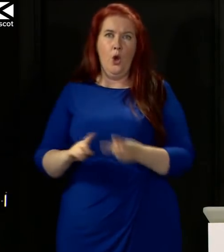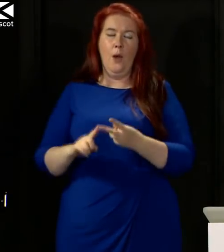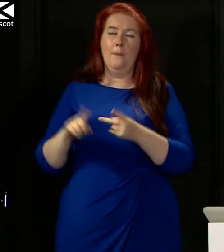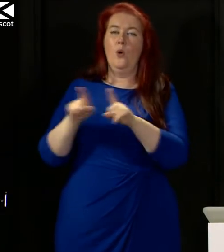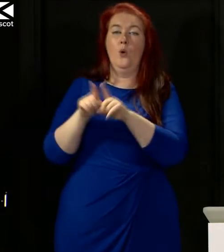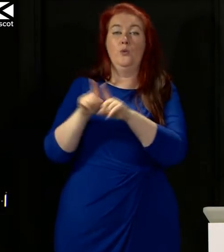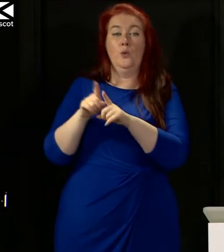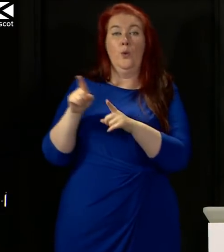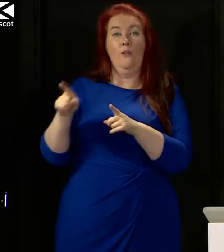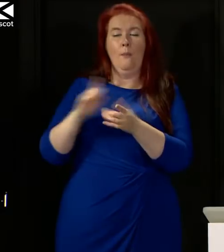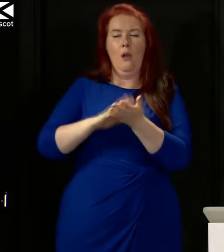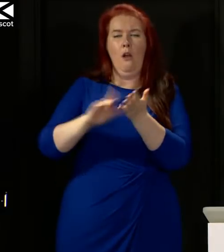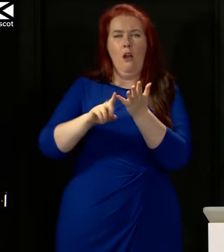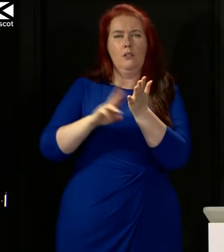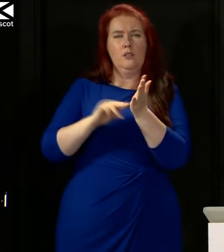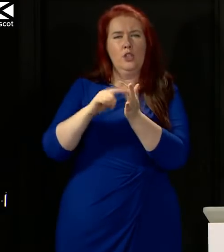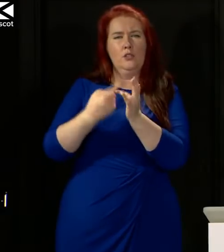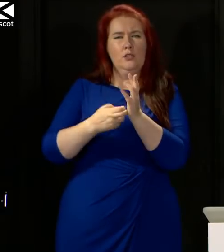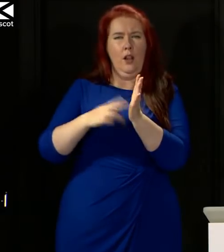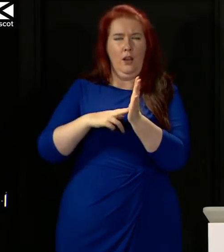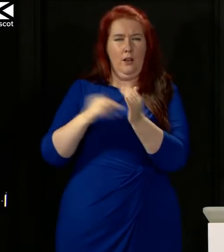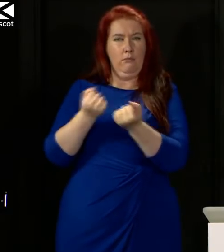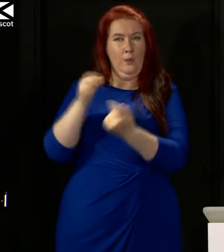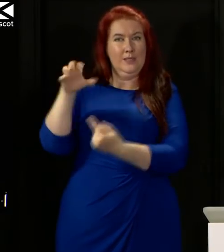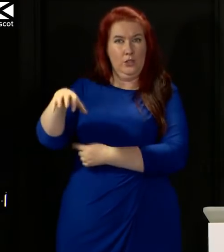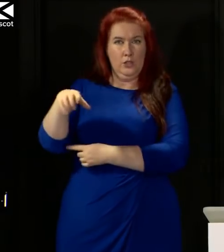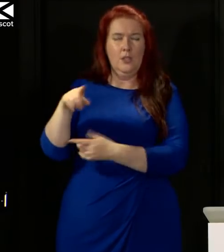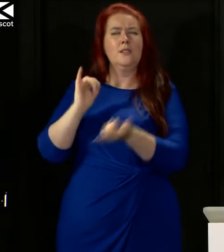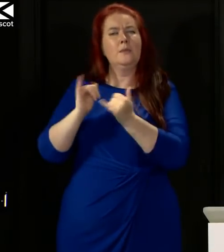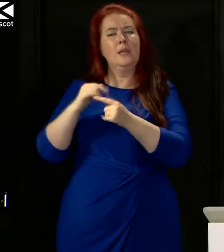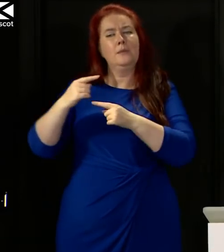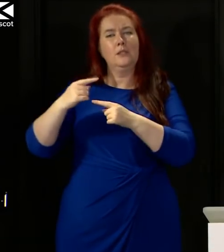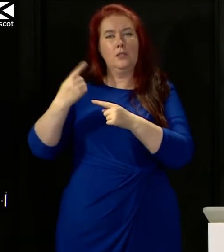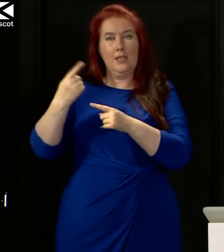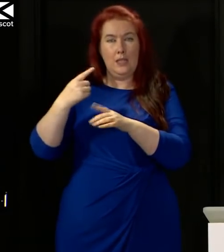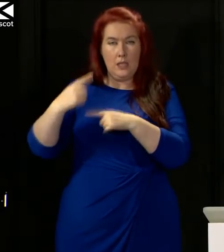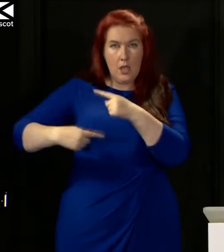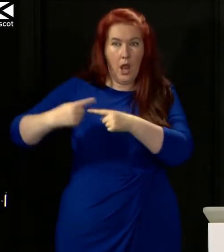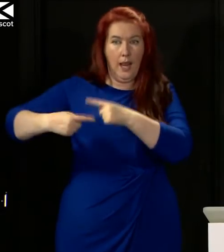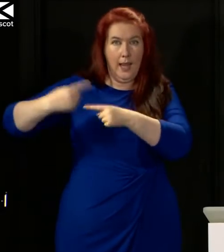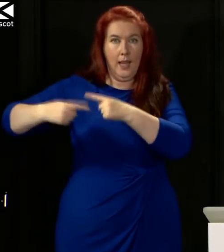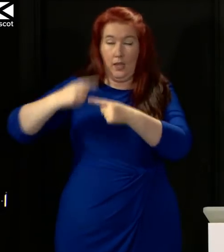statistics. And annual statistics will sometimes fluctuate. Overall the reduction is around